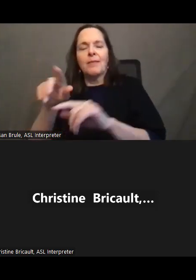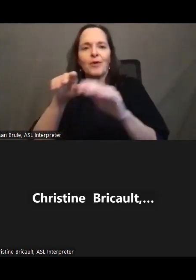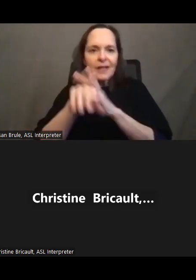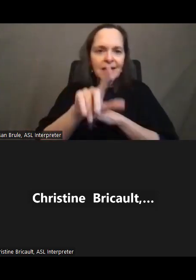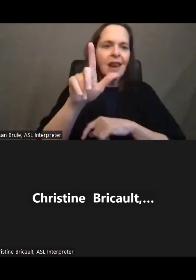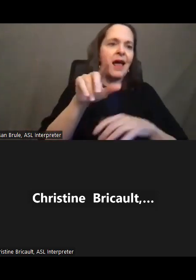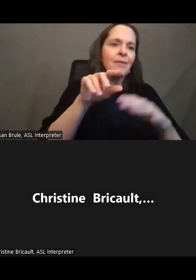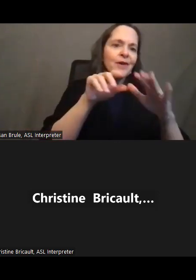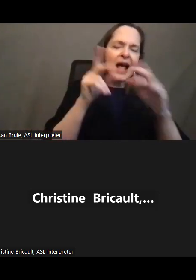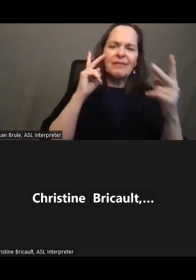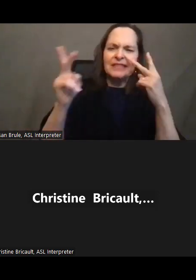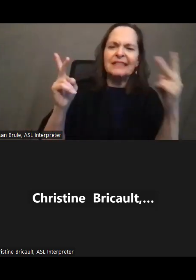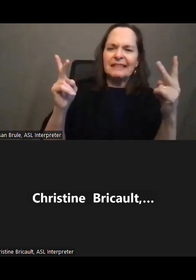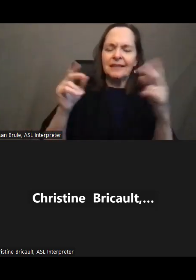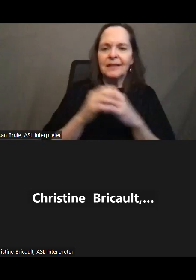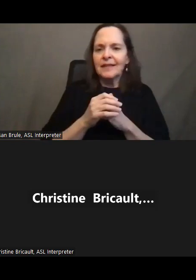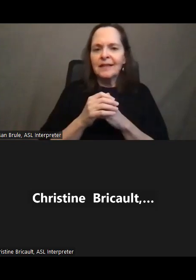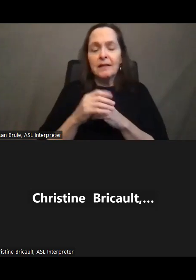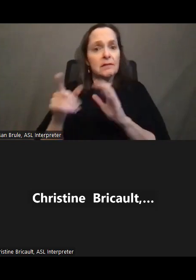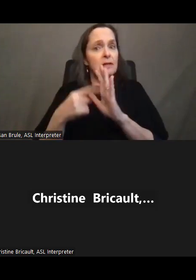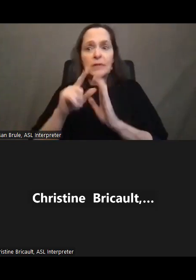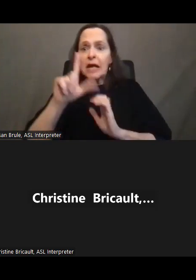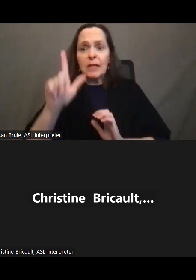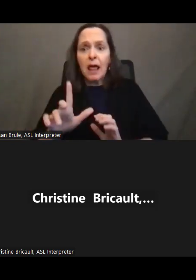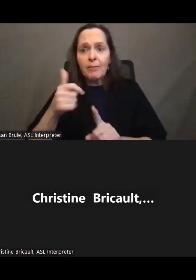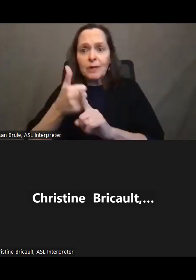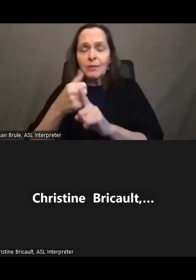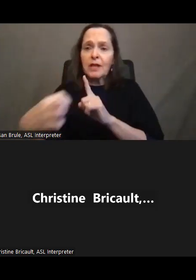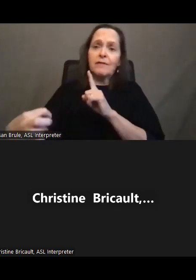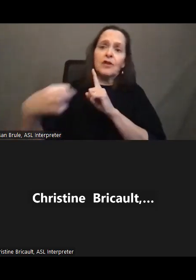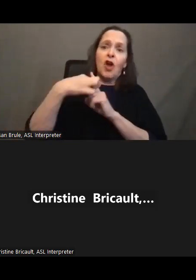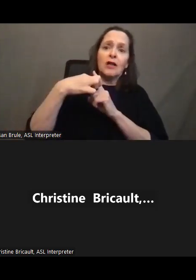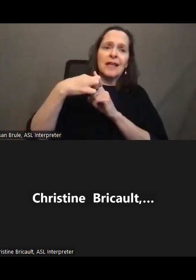a certain portion of like meeting rooms and sorts of things like that